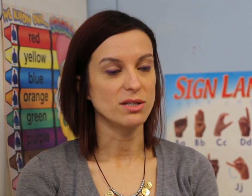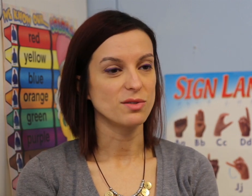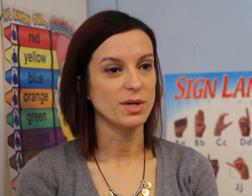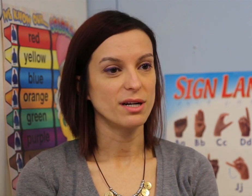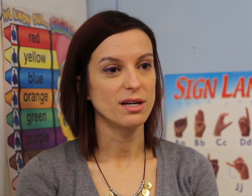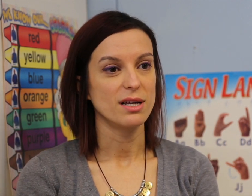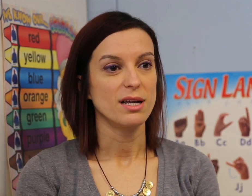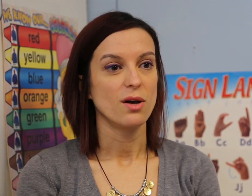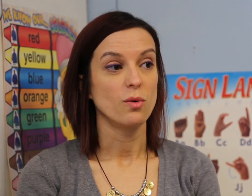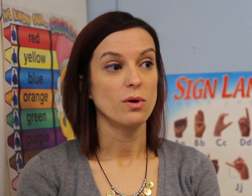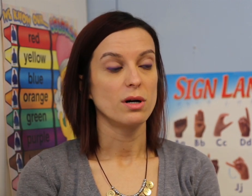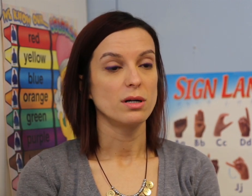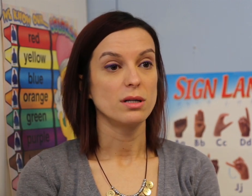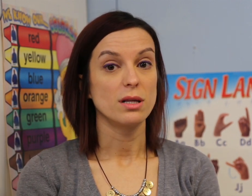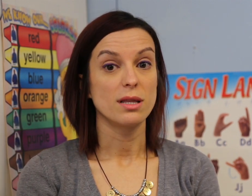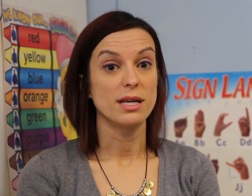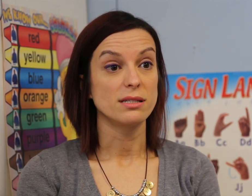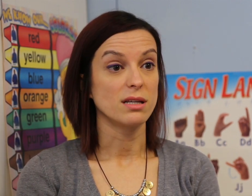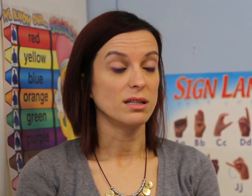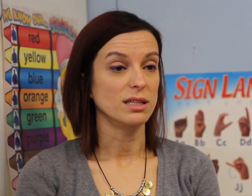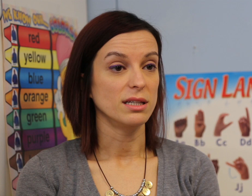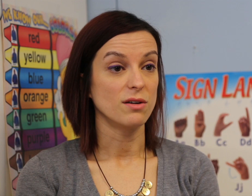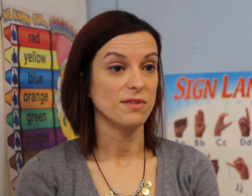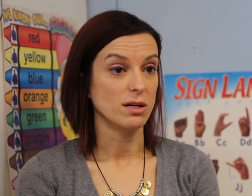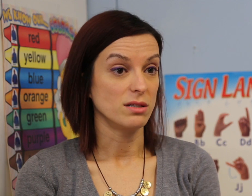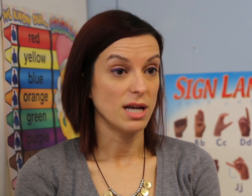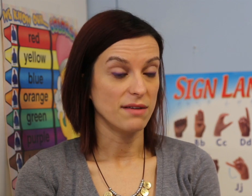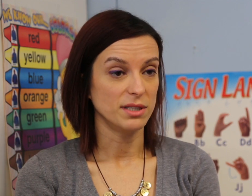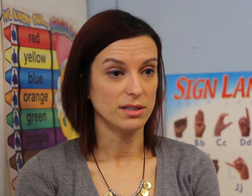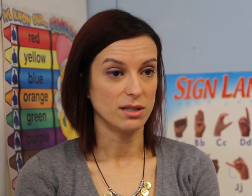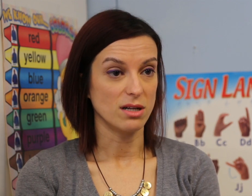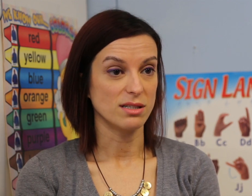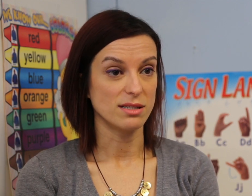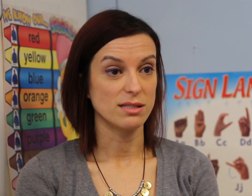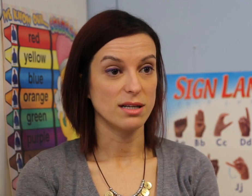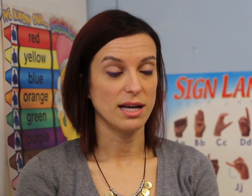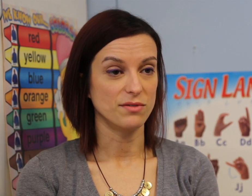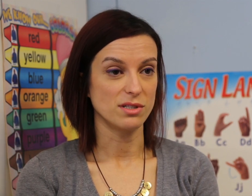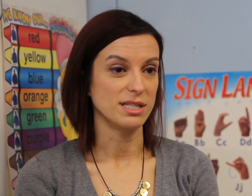elsewhere or they suddenly are found to have a hearing loss that's adversely